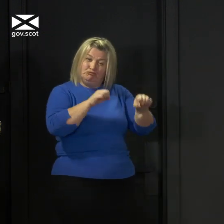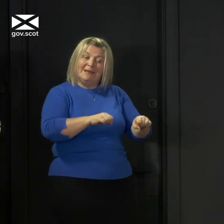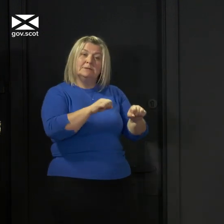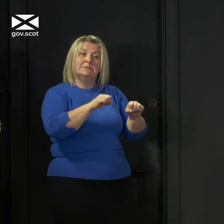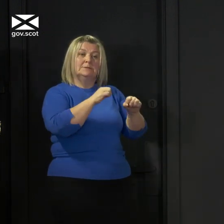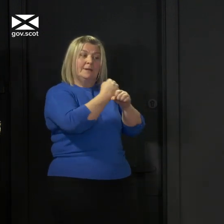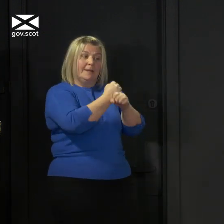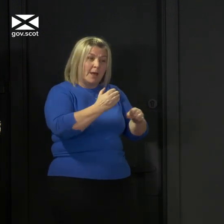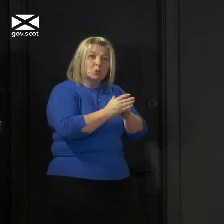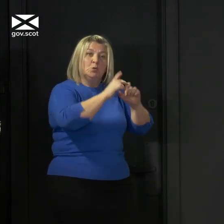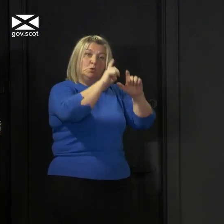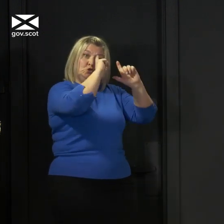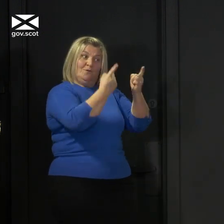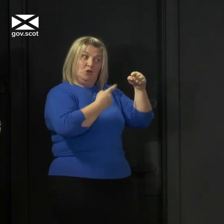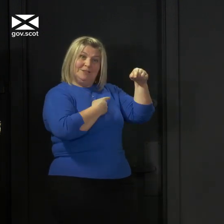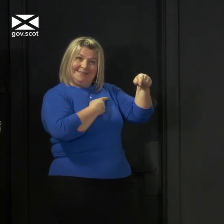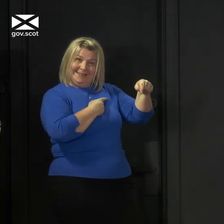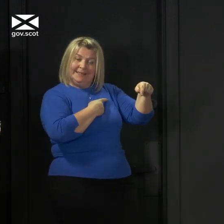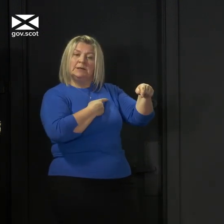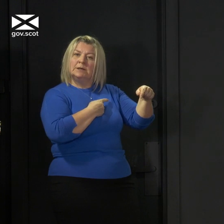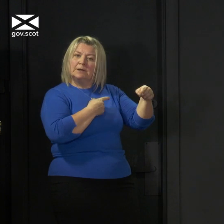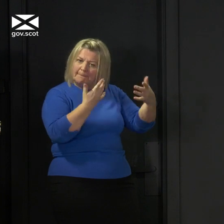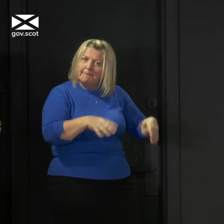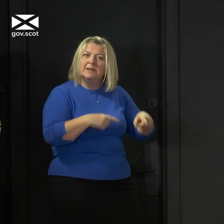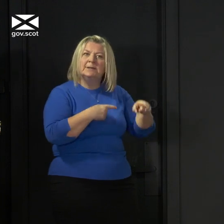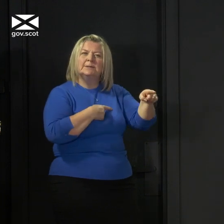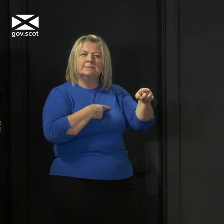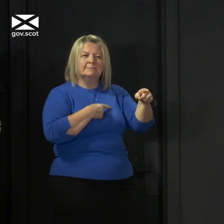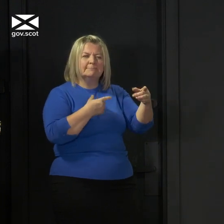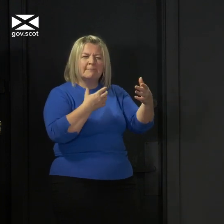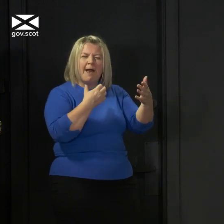obviously God school University has a lab that's about to get underway as part